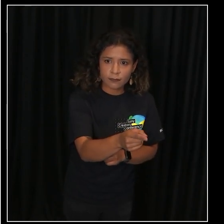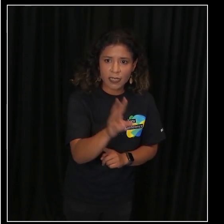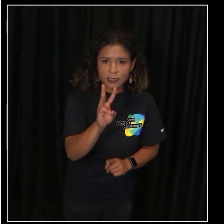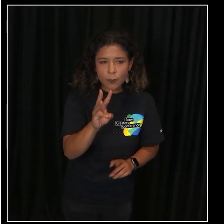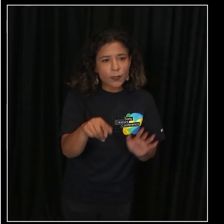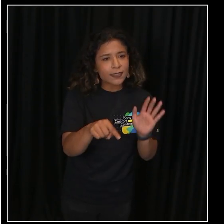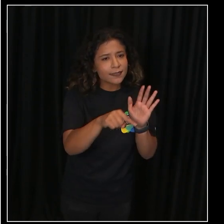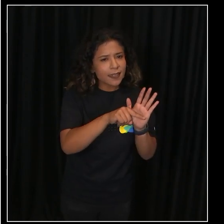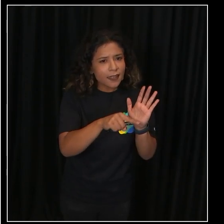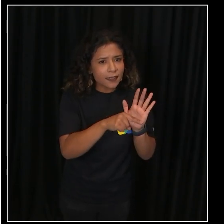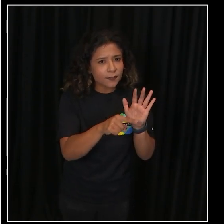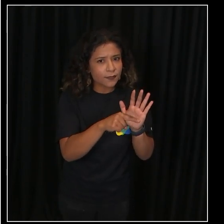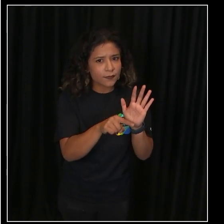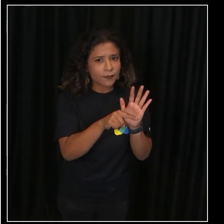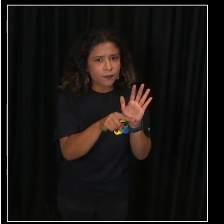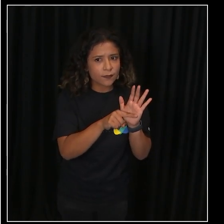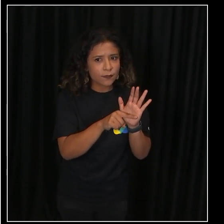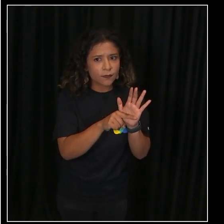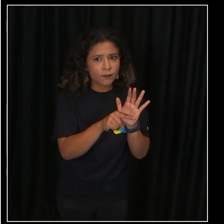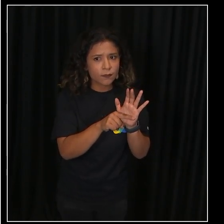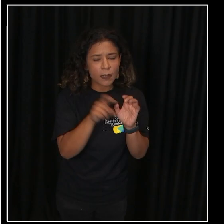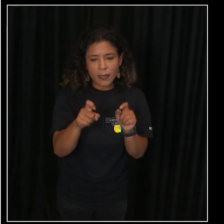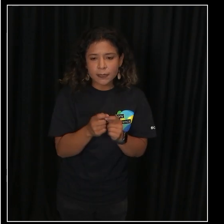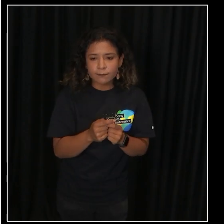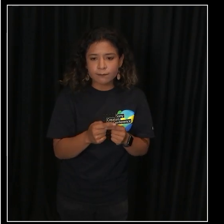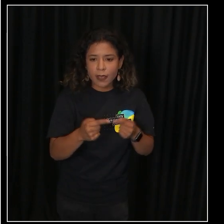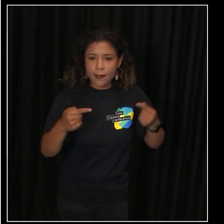Okay. Pushed the other direction real easy.